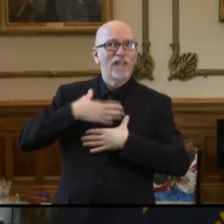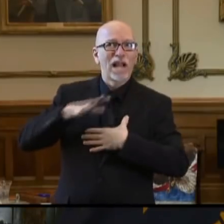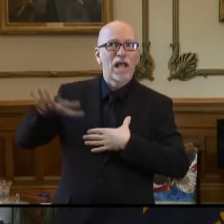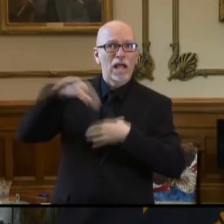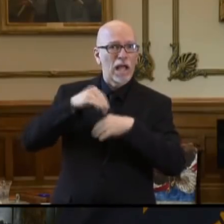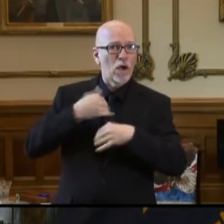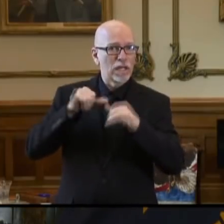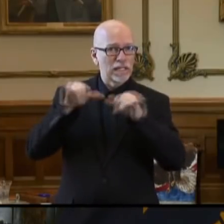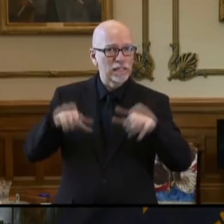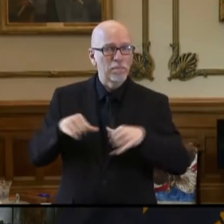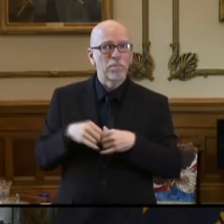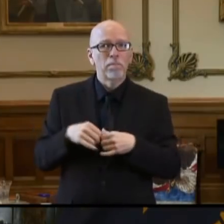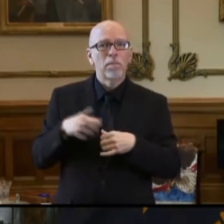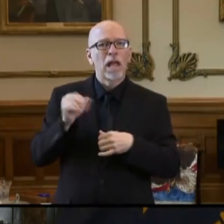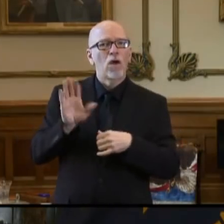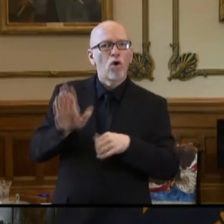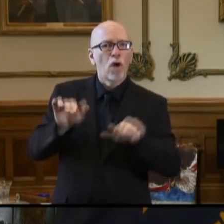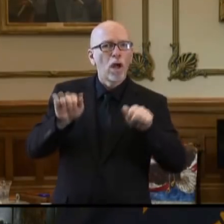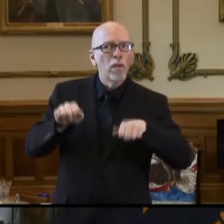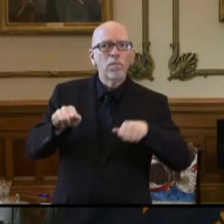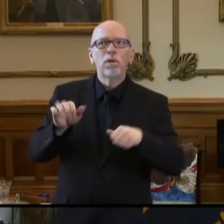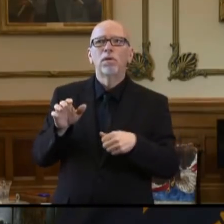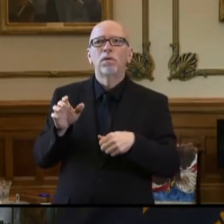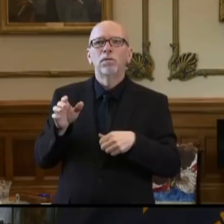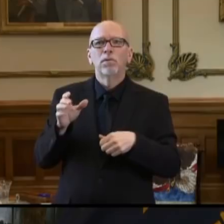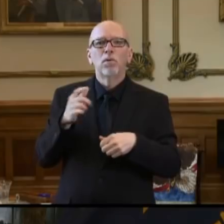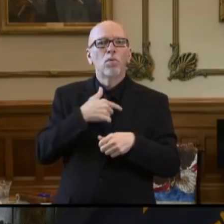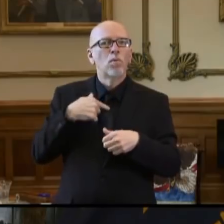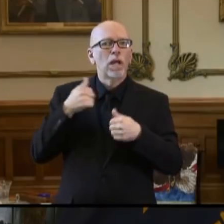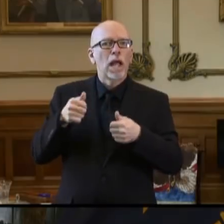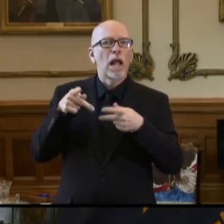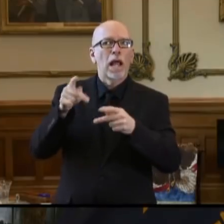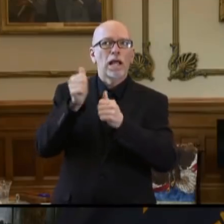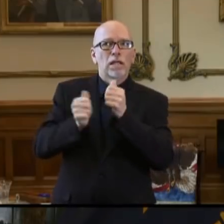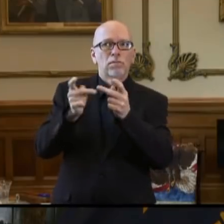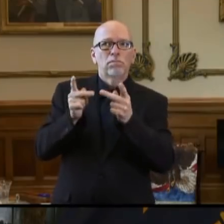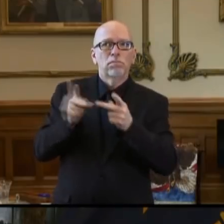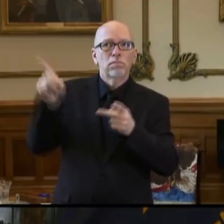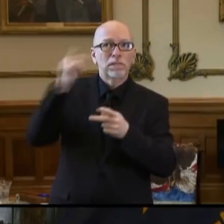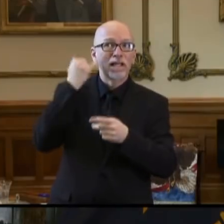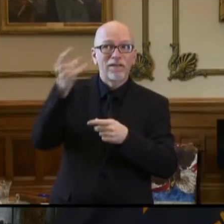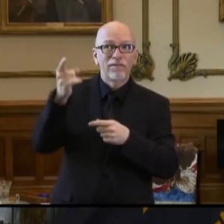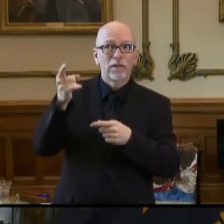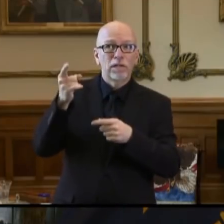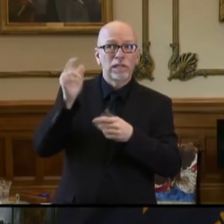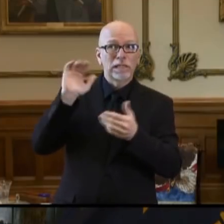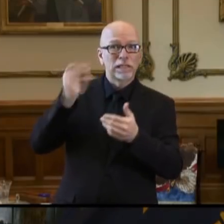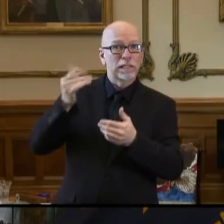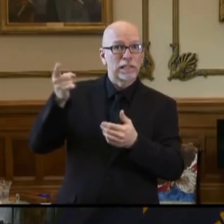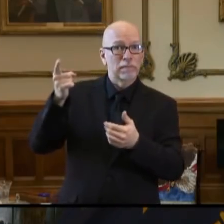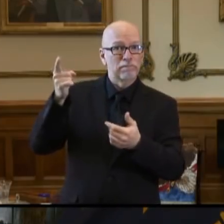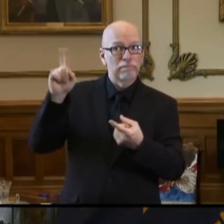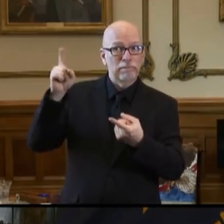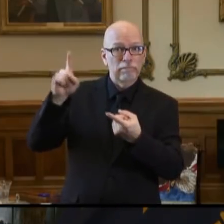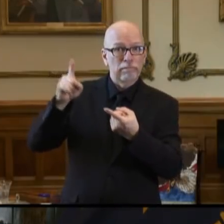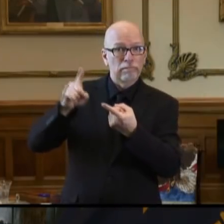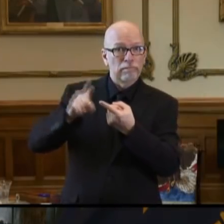JUST LIKE I MENTIONED ABOUT OUR PERSONNEL WHERE WE KNOW EVERY VENTILATOR ACROSS OUR SYSTEM AND ITS CAPABILITIES AND TO